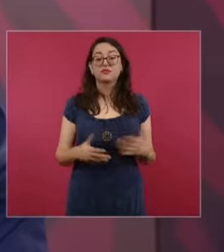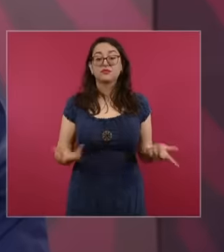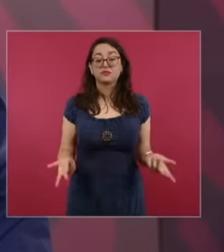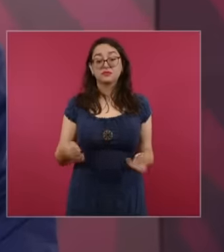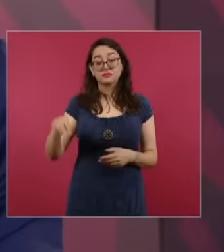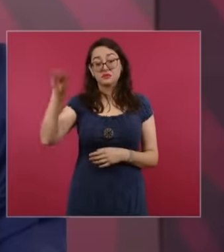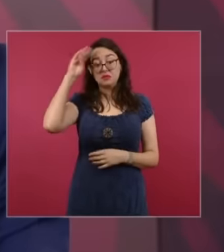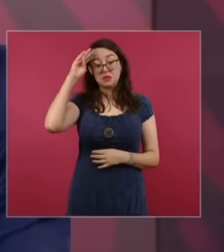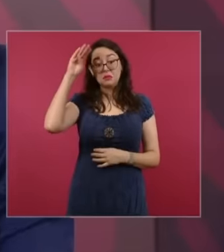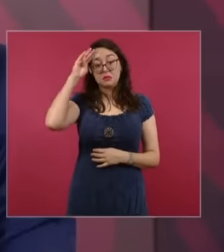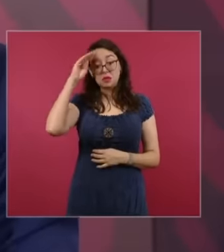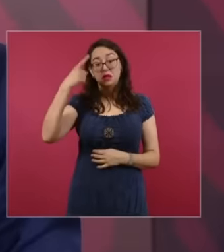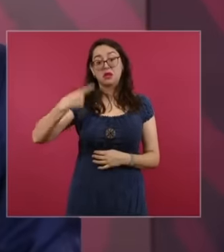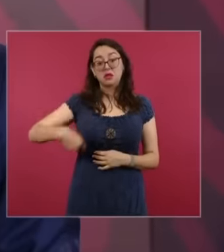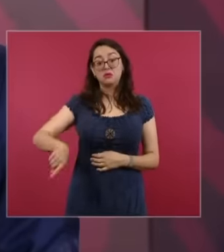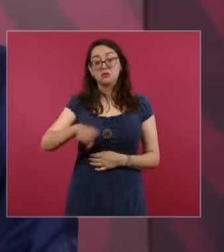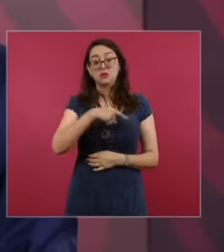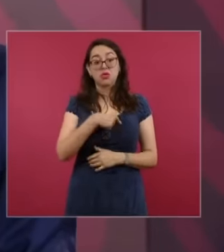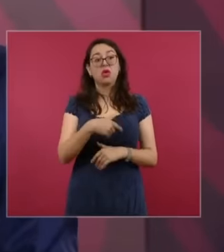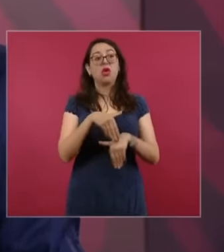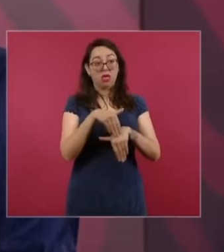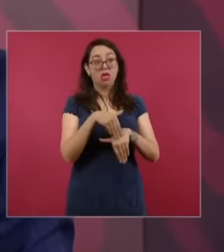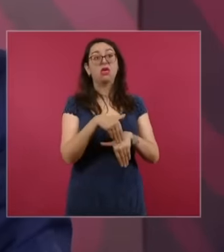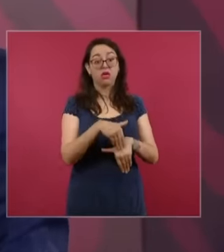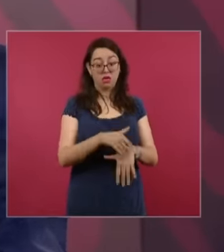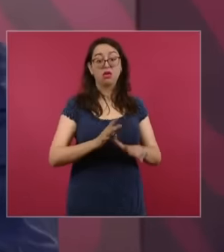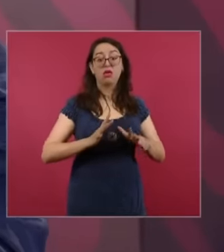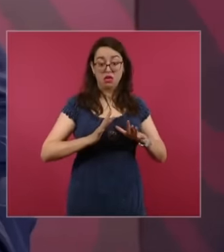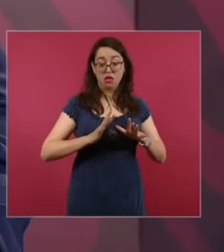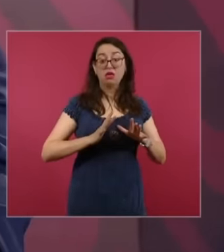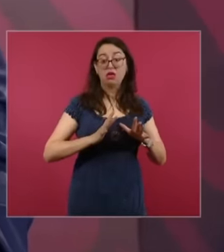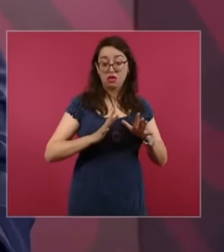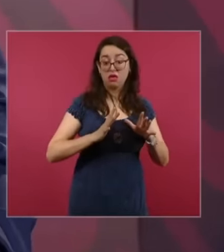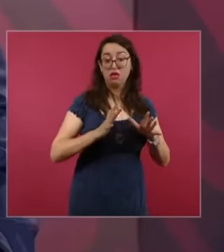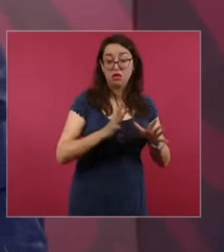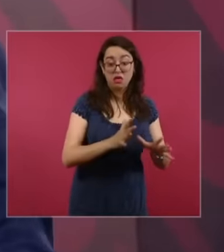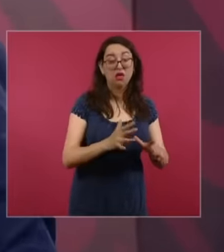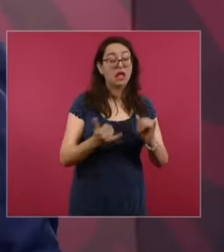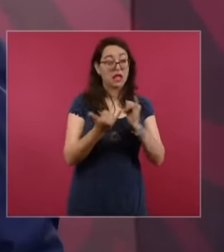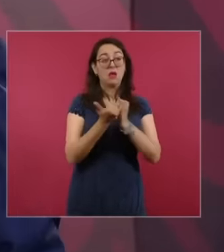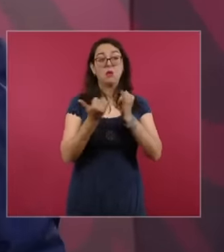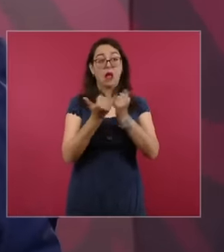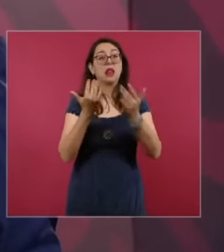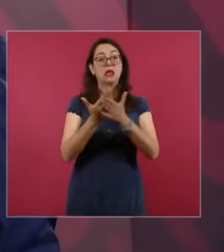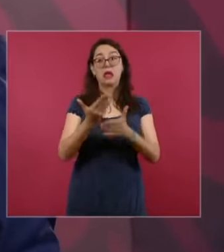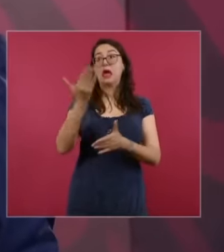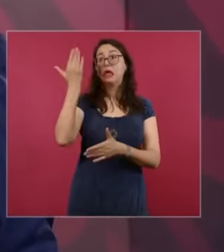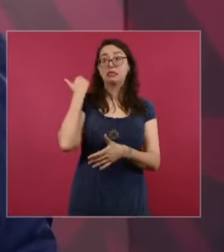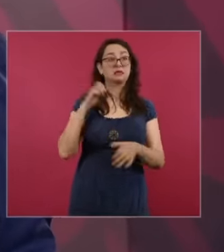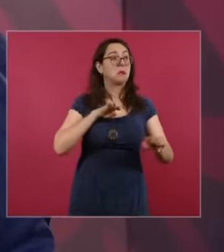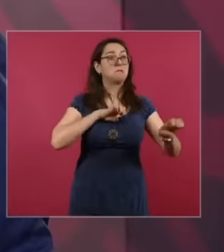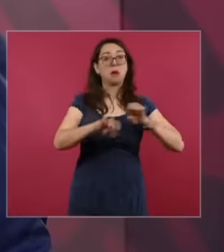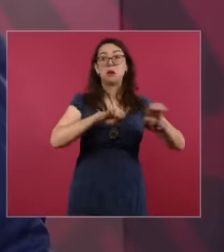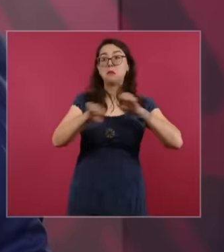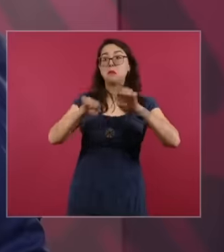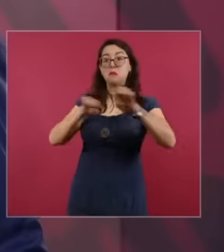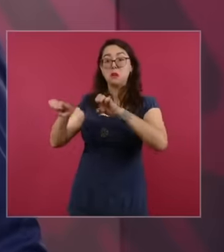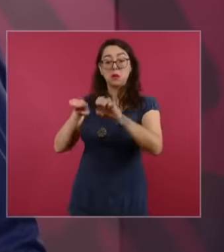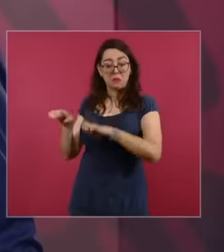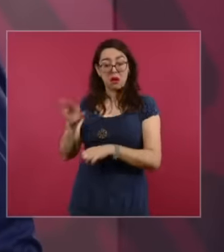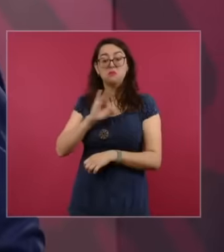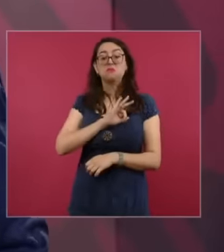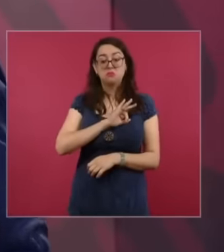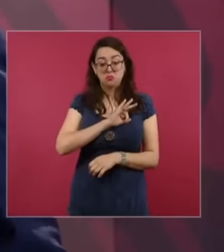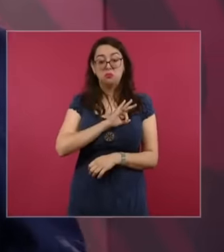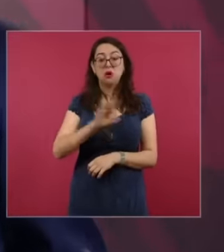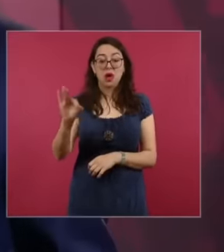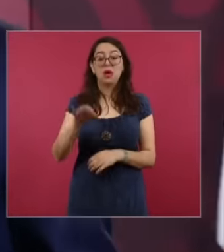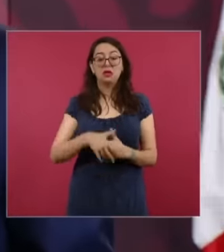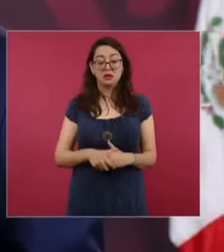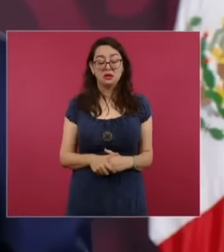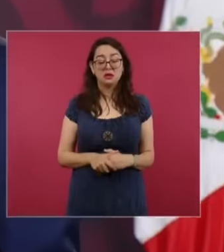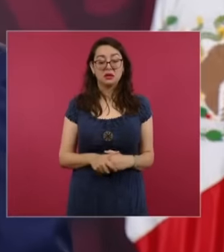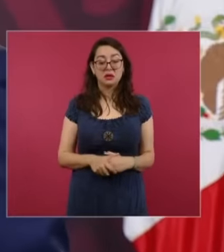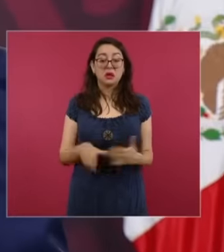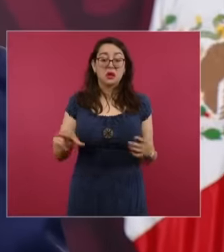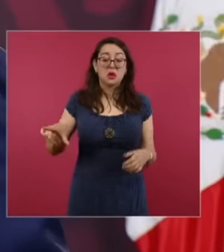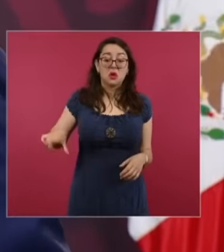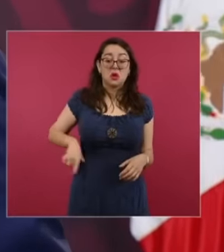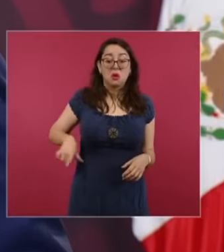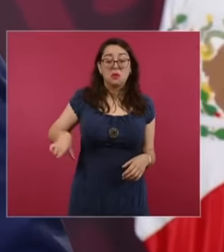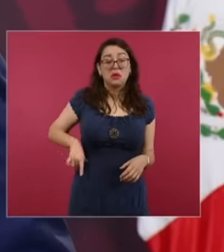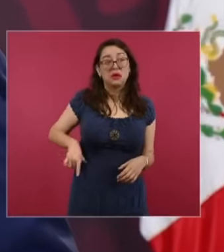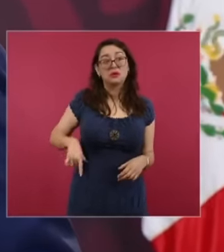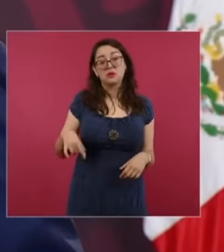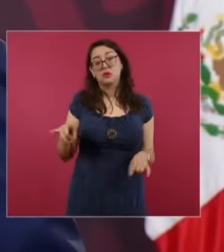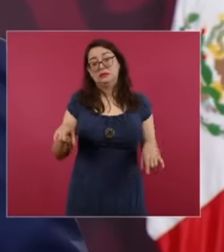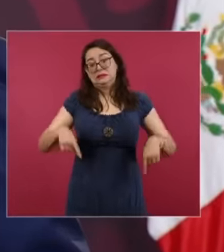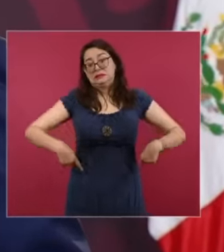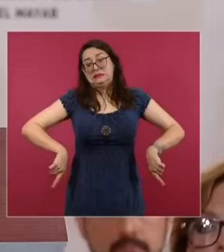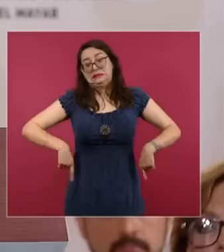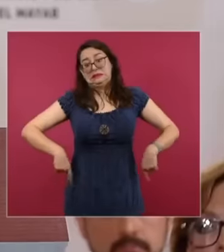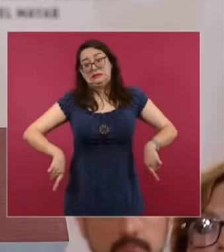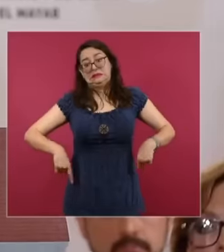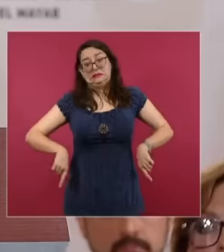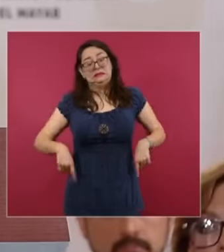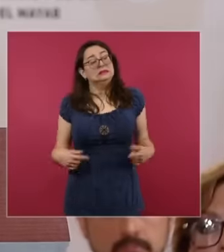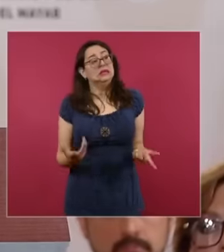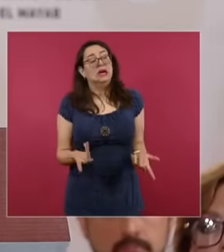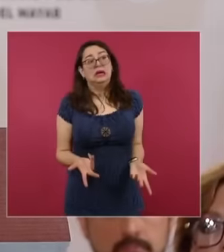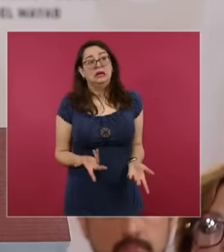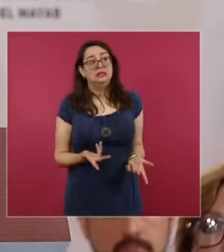thumb or that it is like before when governments knelt before